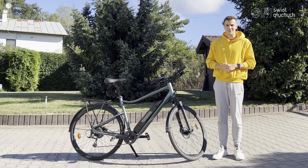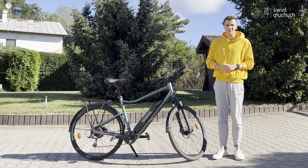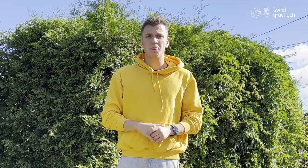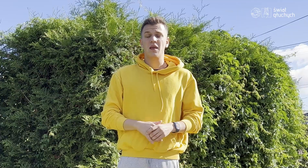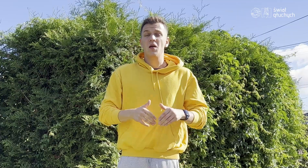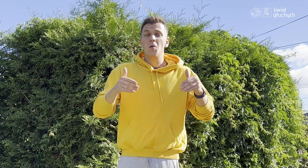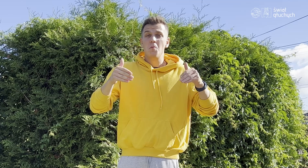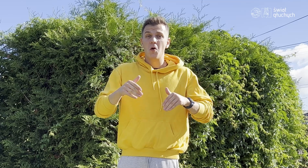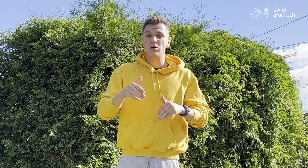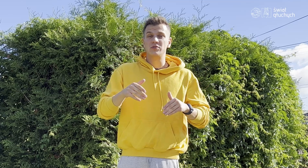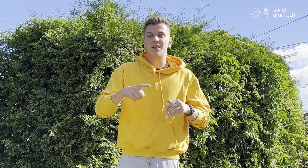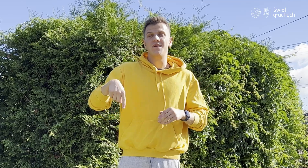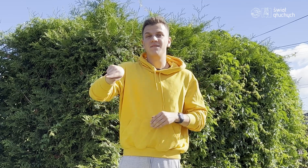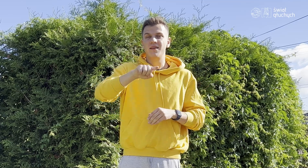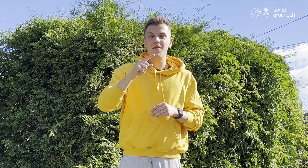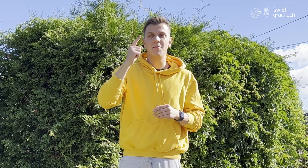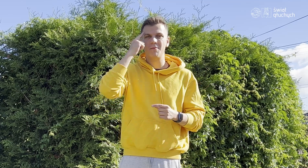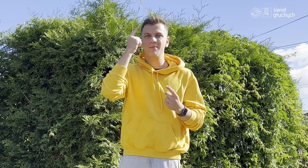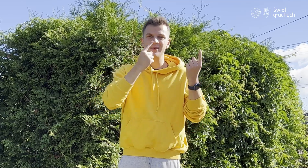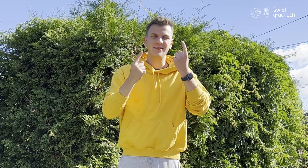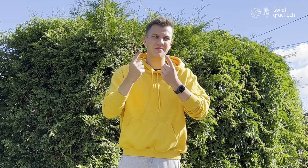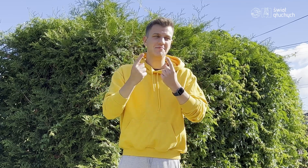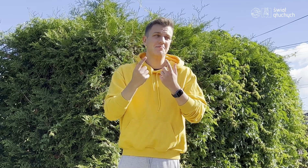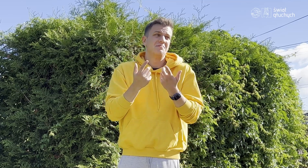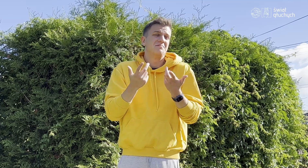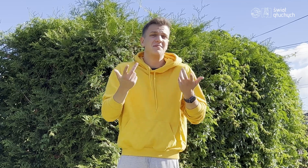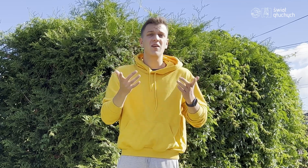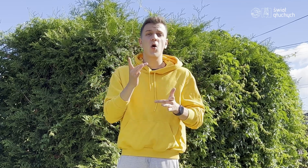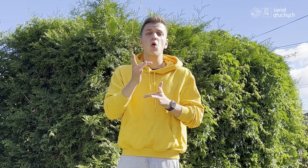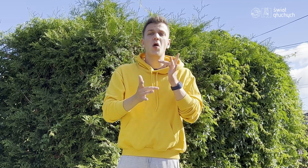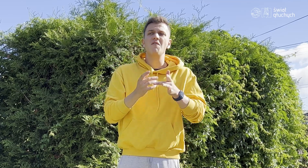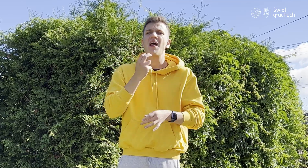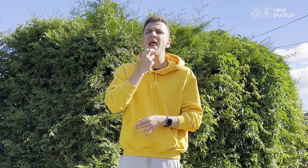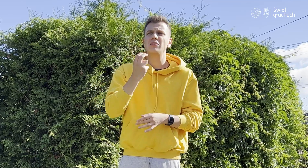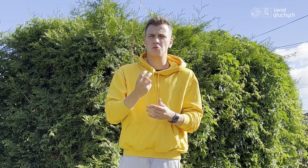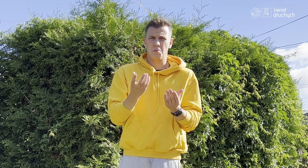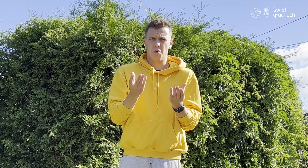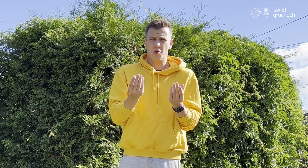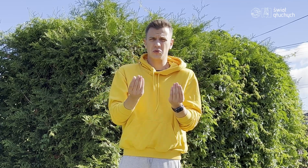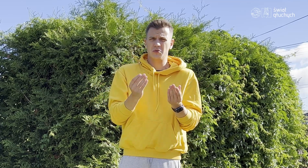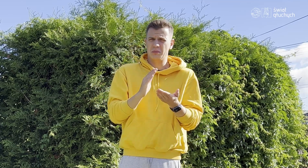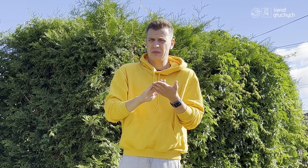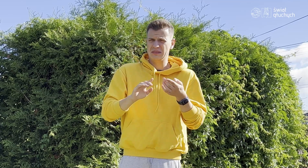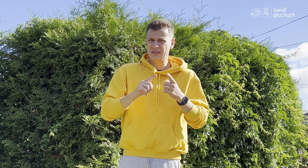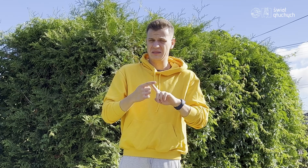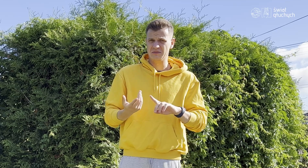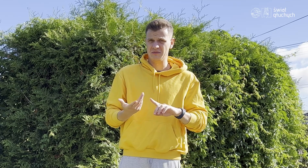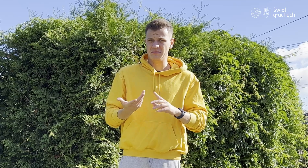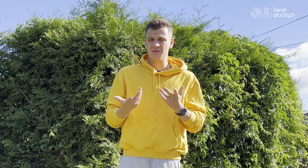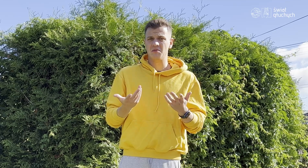You may think that electric bicycles are pointless,